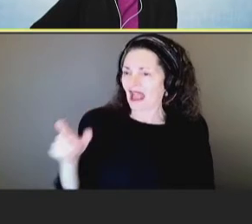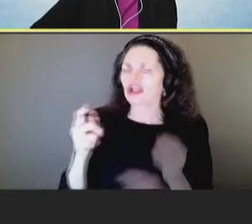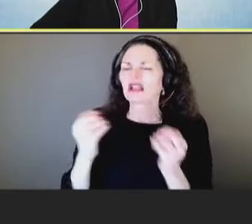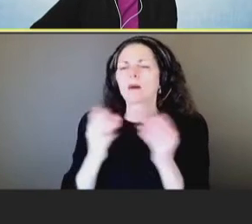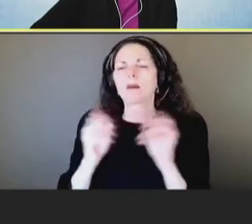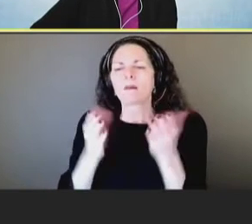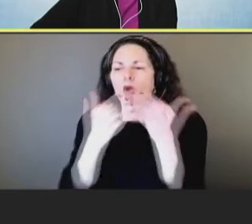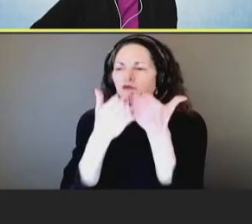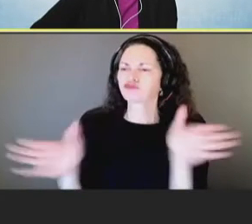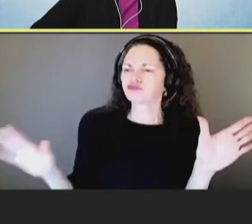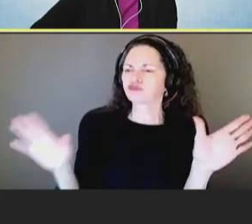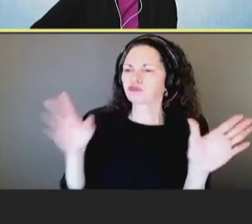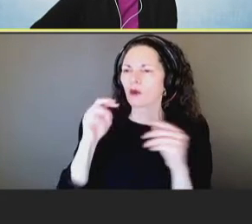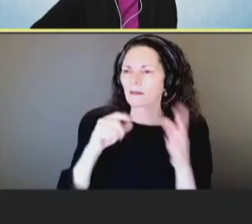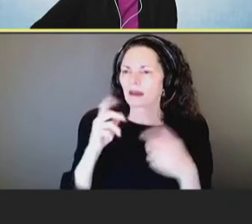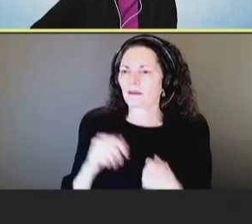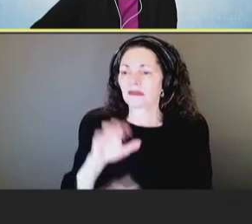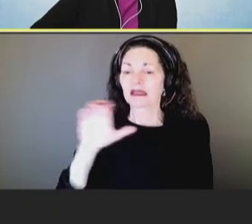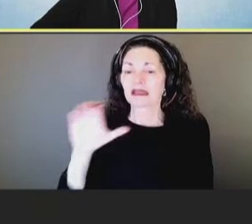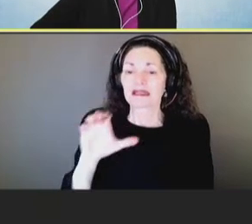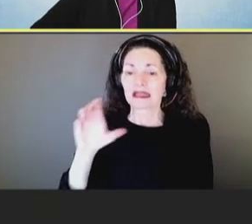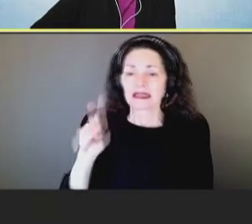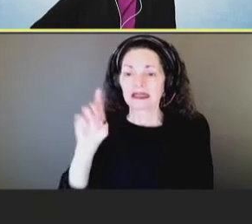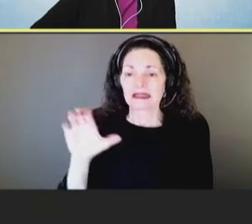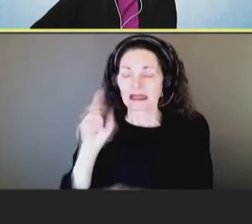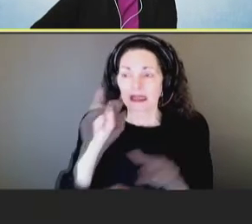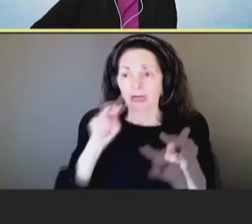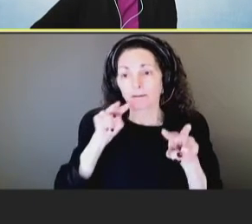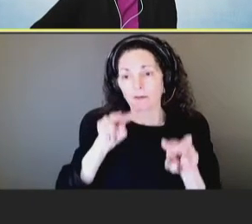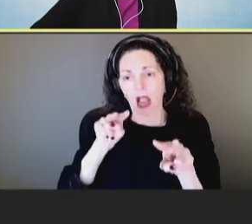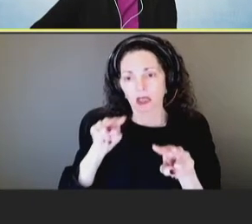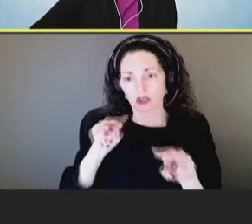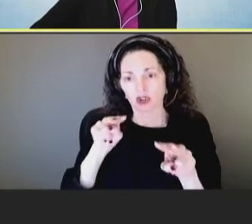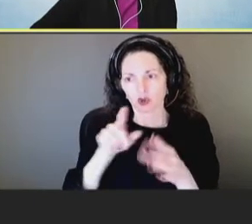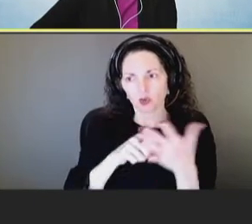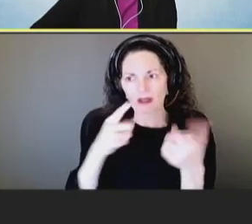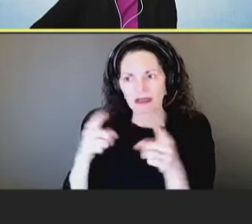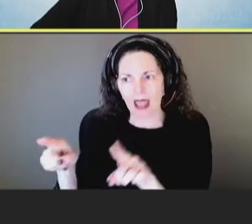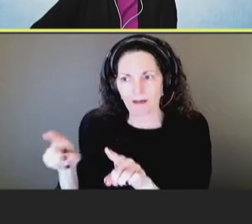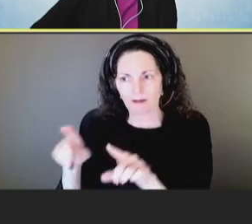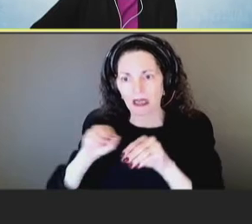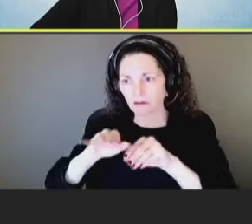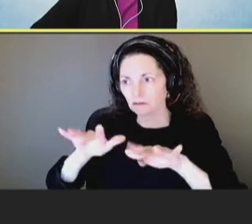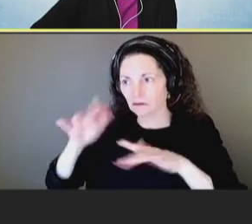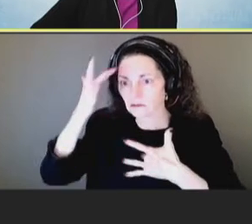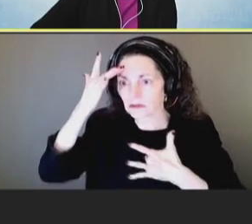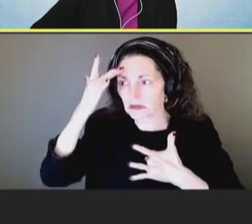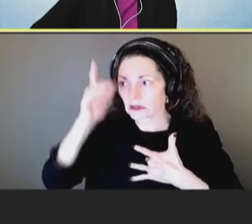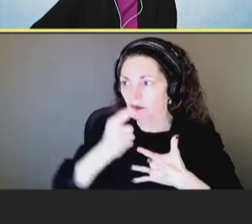monitors disease outbreaks, looking at surveillance across -- the surveillance